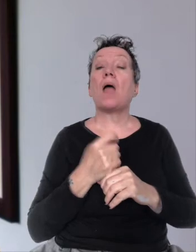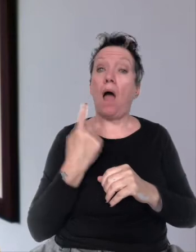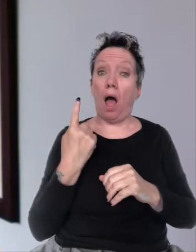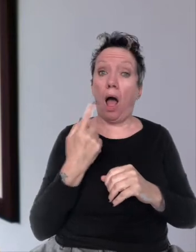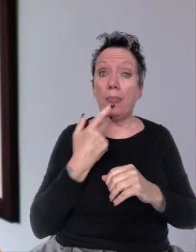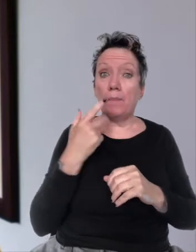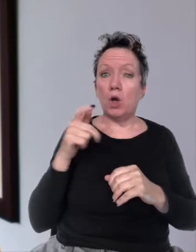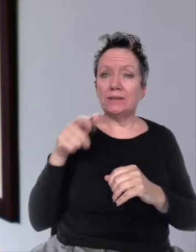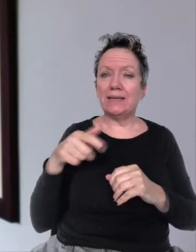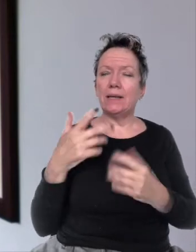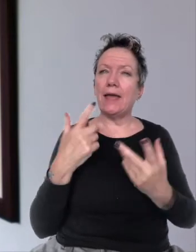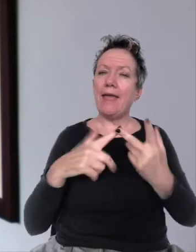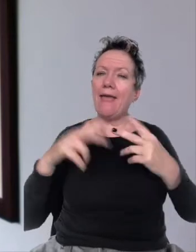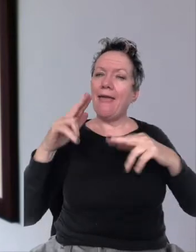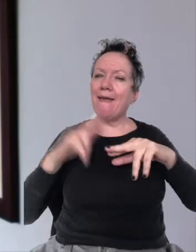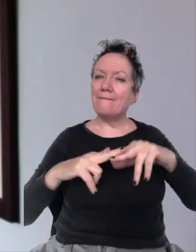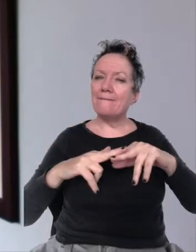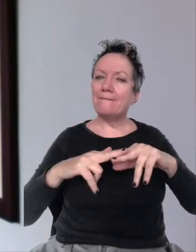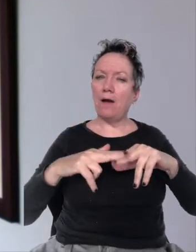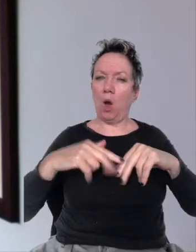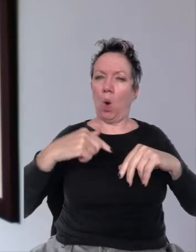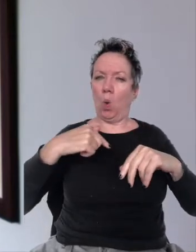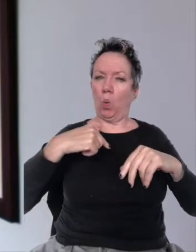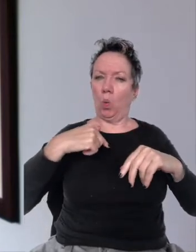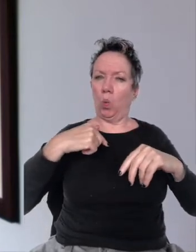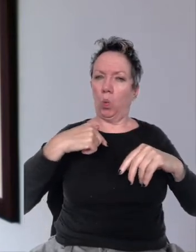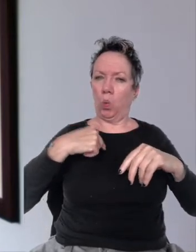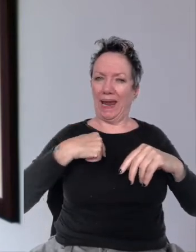What does it look like if the journey to get places as part of the performance